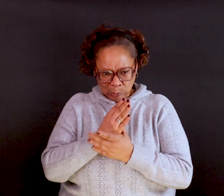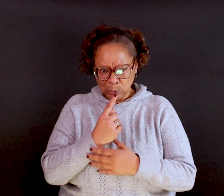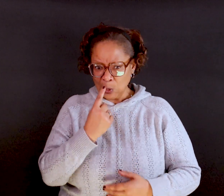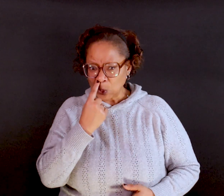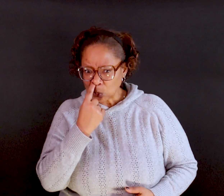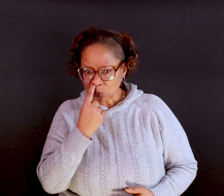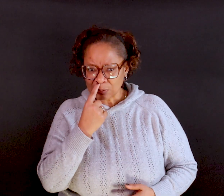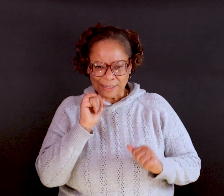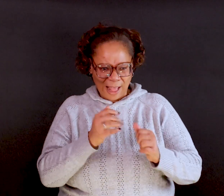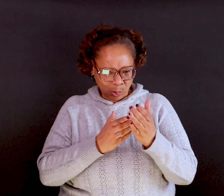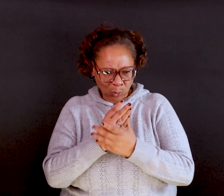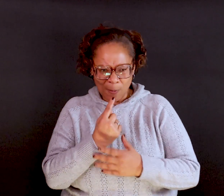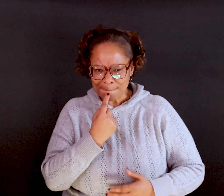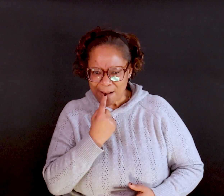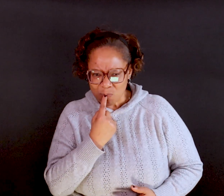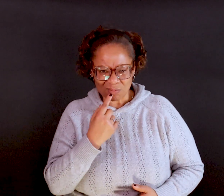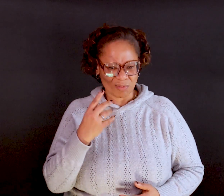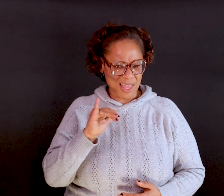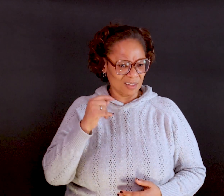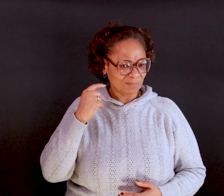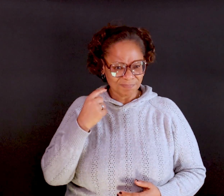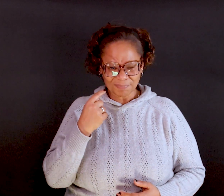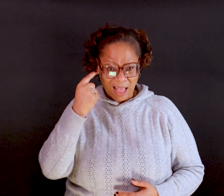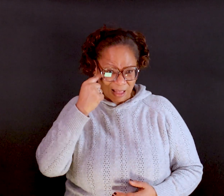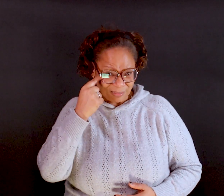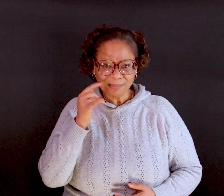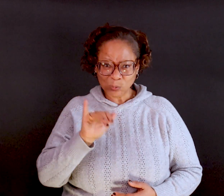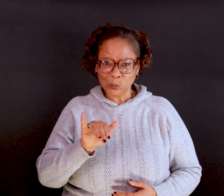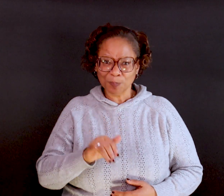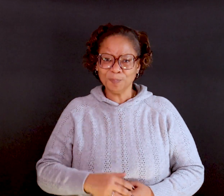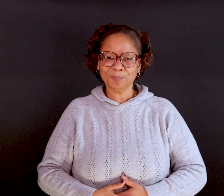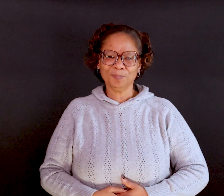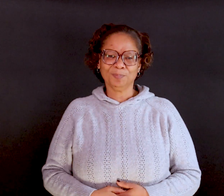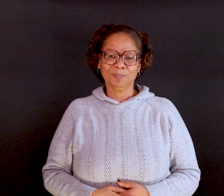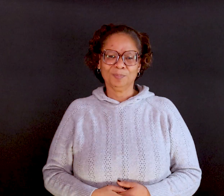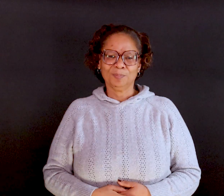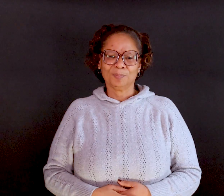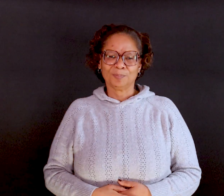And then touching your face